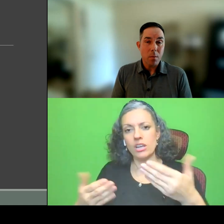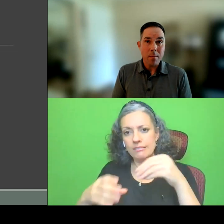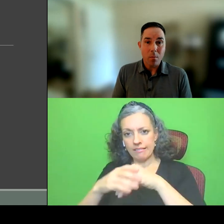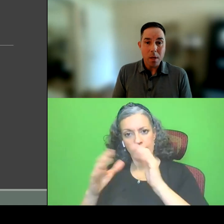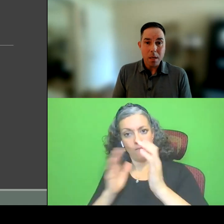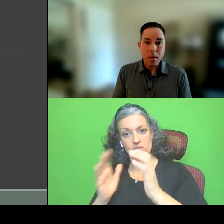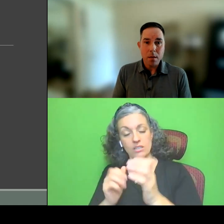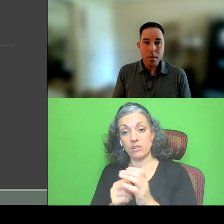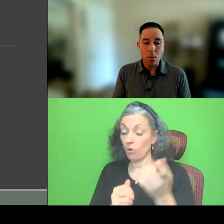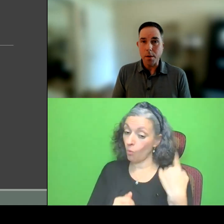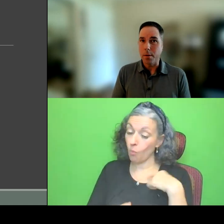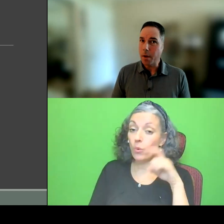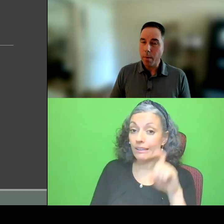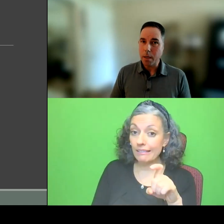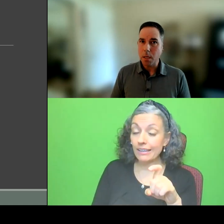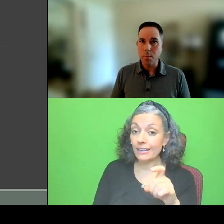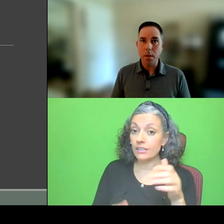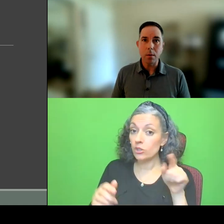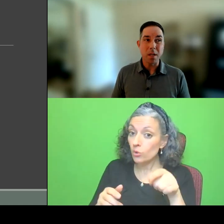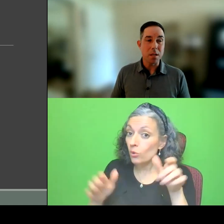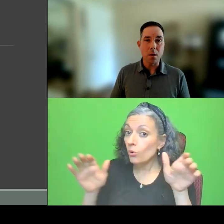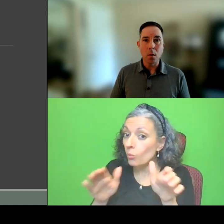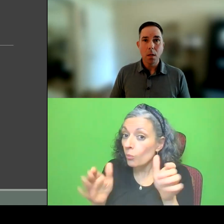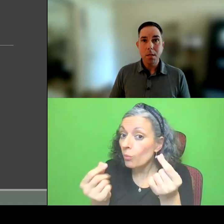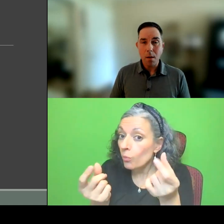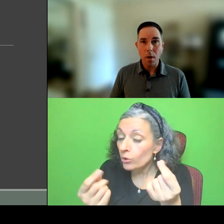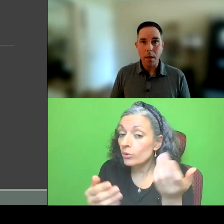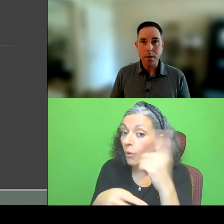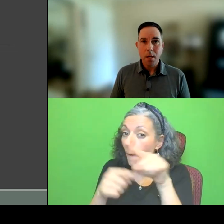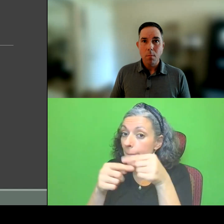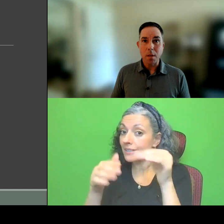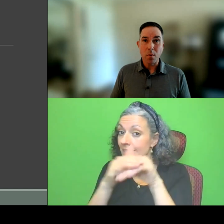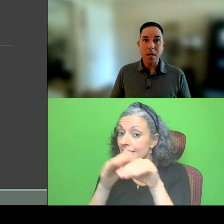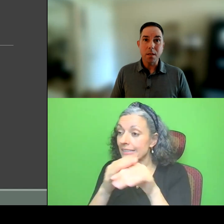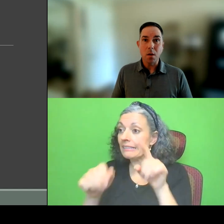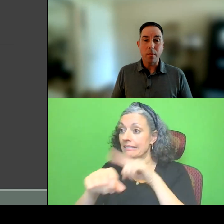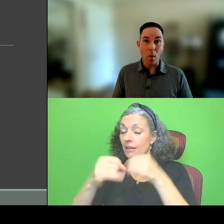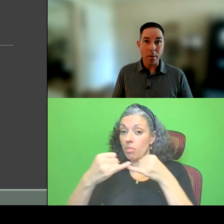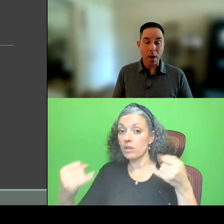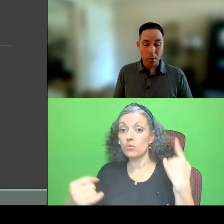Say, look, we need to know what you're doing about accessibility and about timelines because we need to determine whether or not